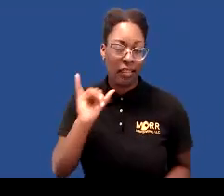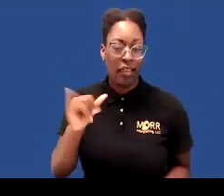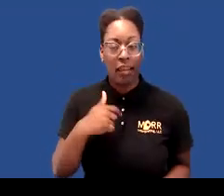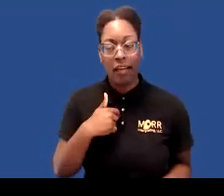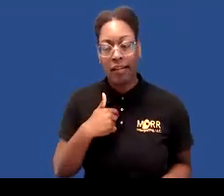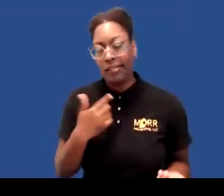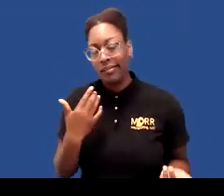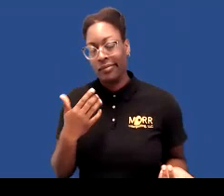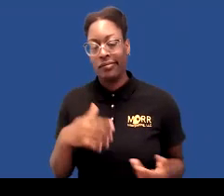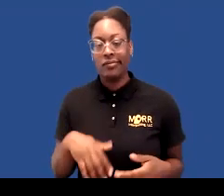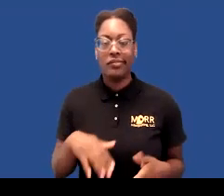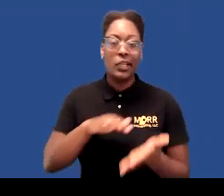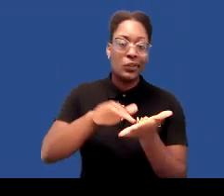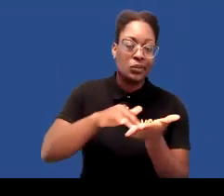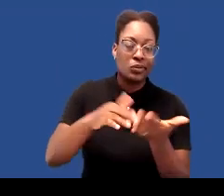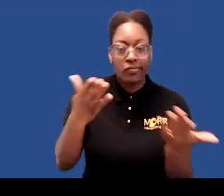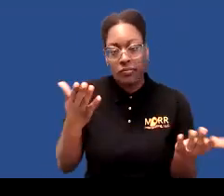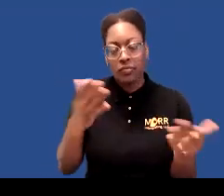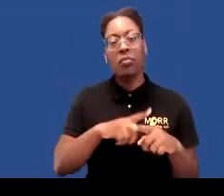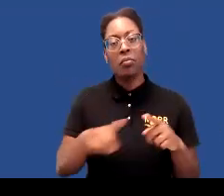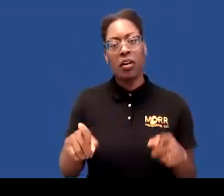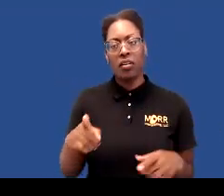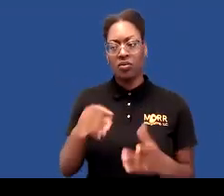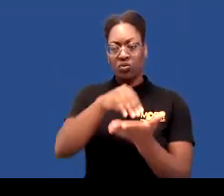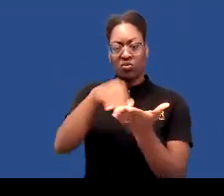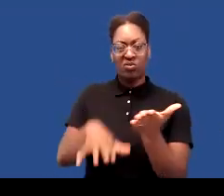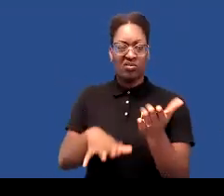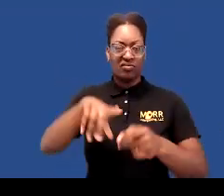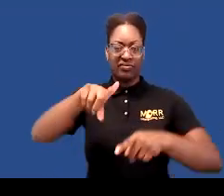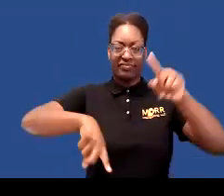But different students have different needs in different moments for different classes.